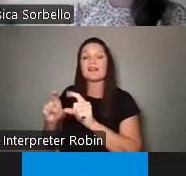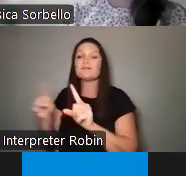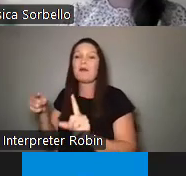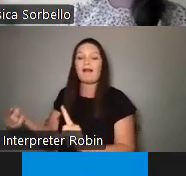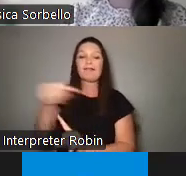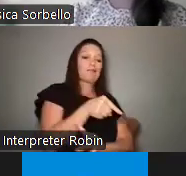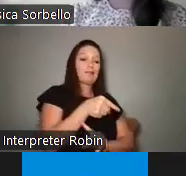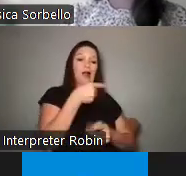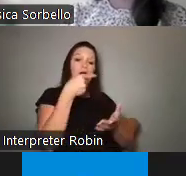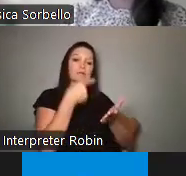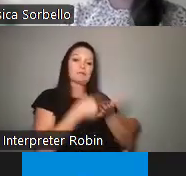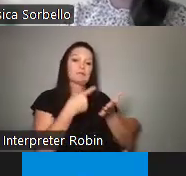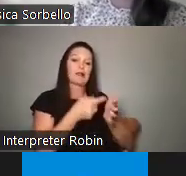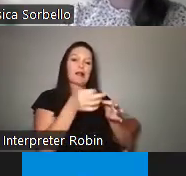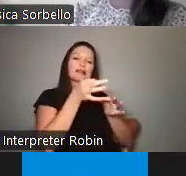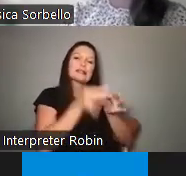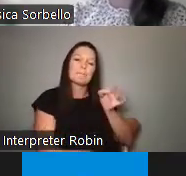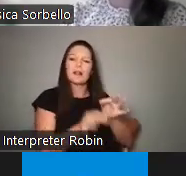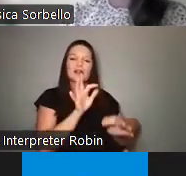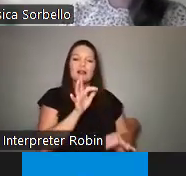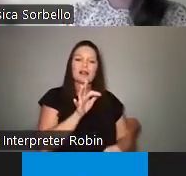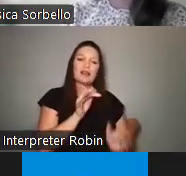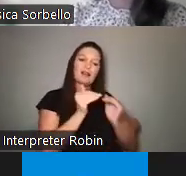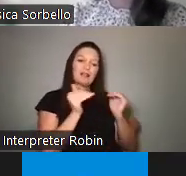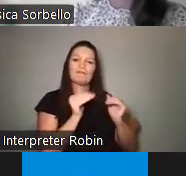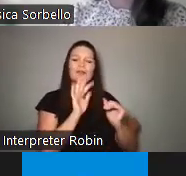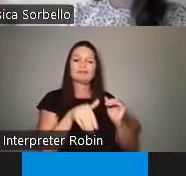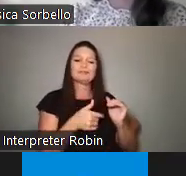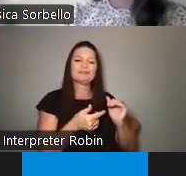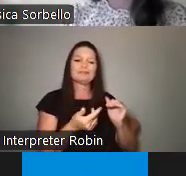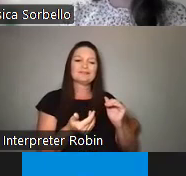dopamine in order to get out of bed. In order to shower. In